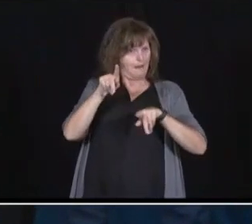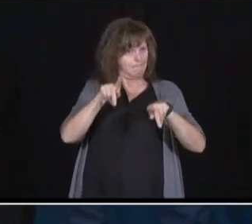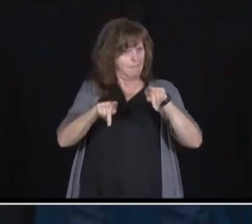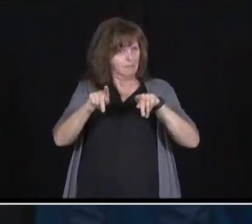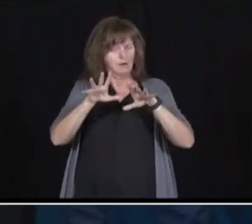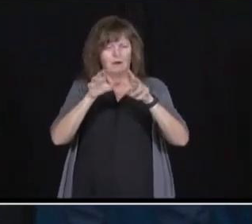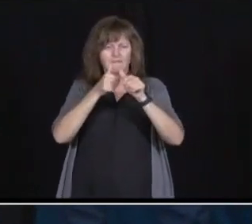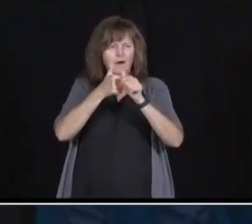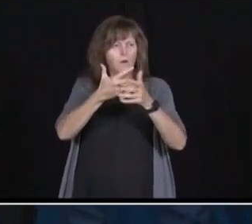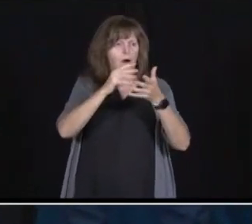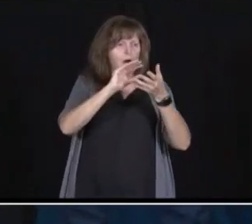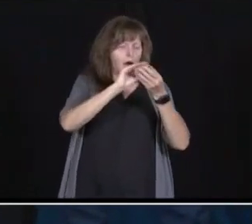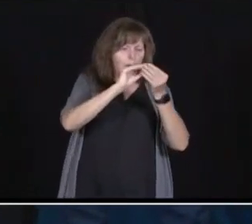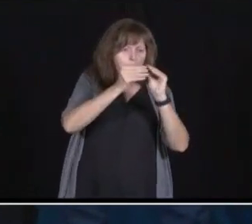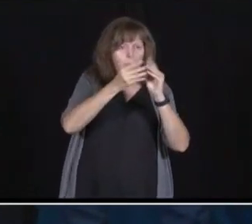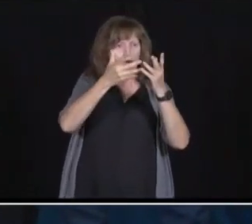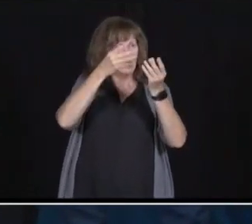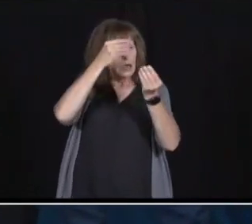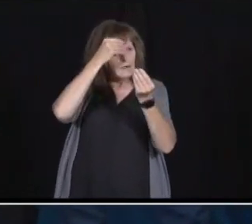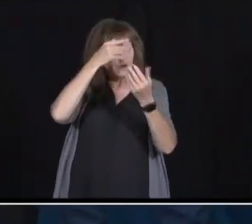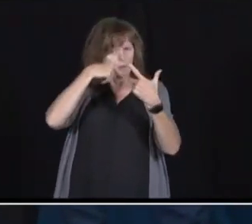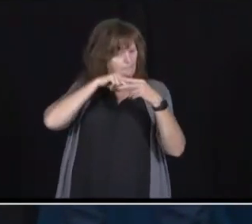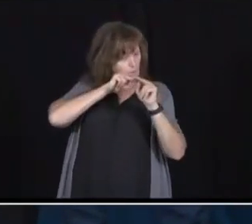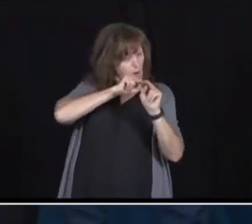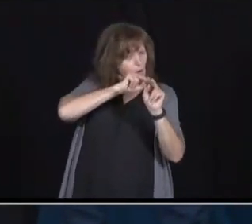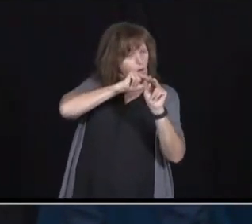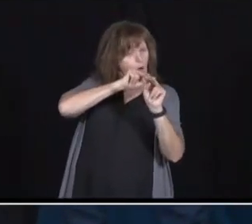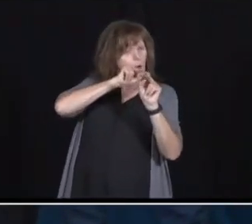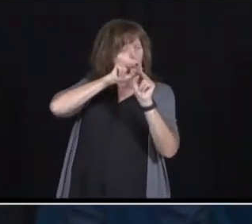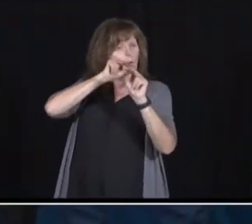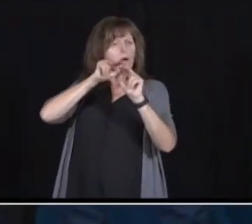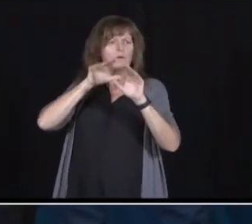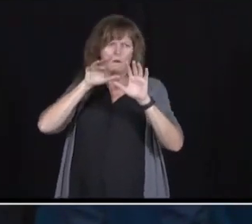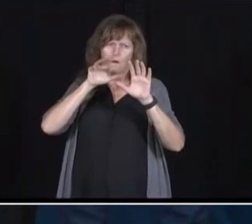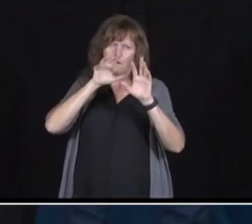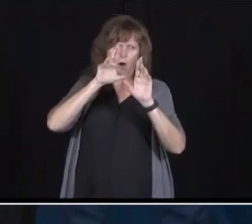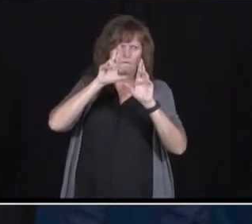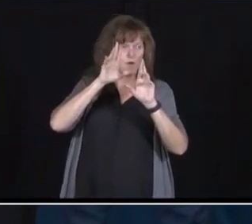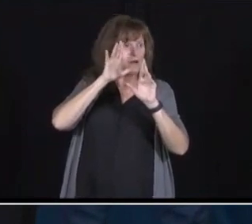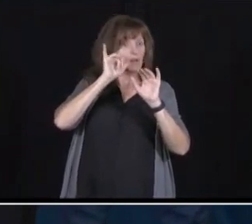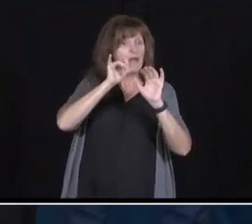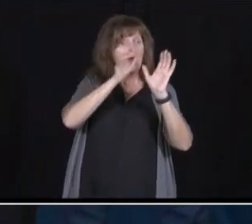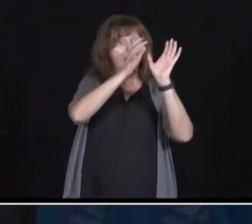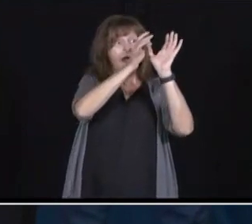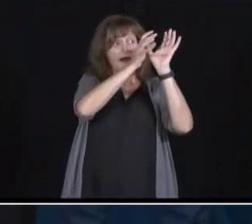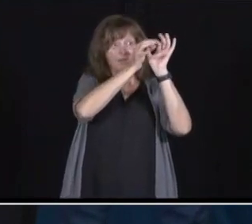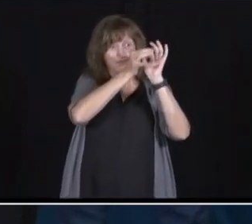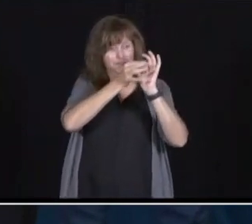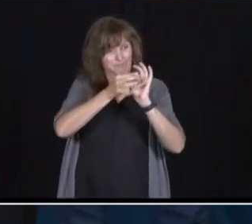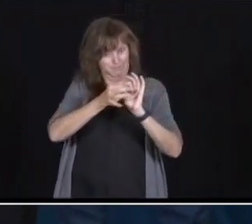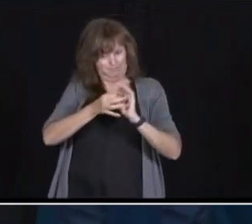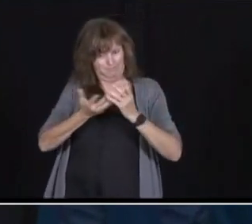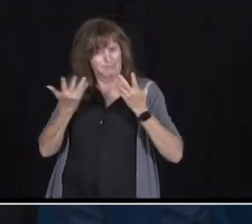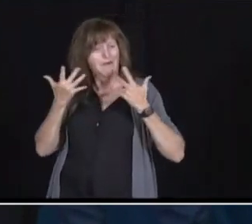but also informed by the data that will be available on a regular basis and hopefully, and hopefully in a cornet away where we can look